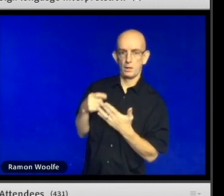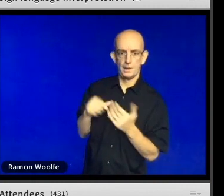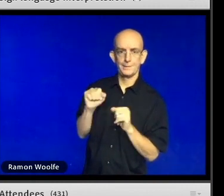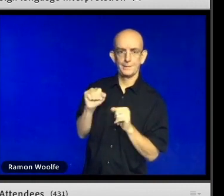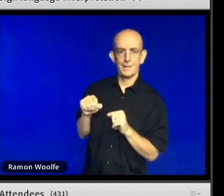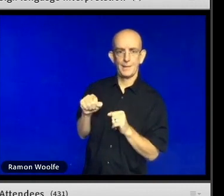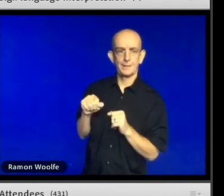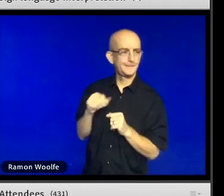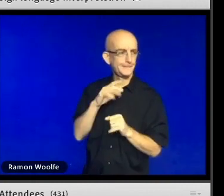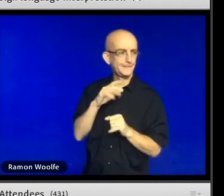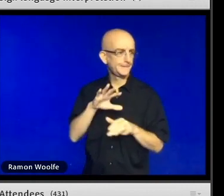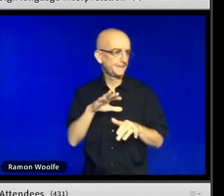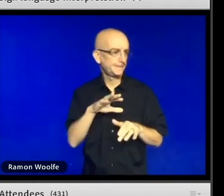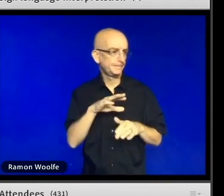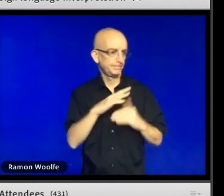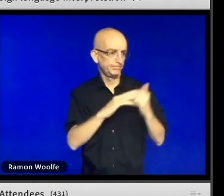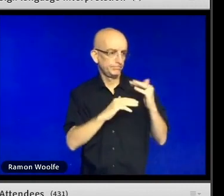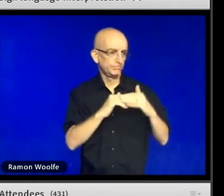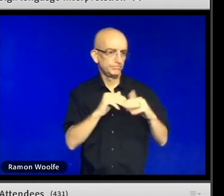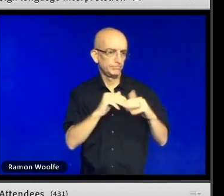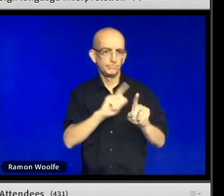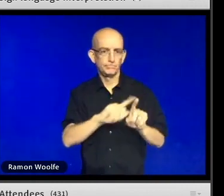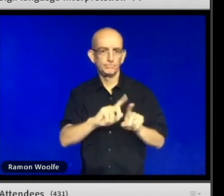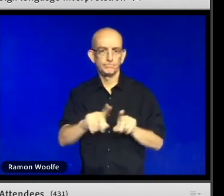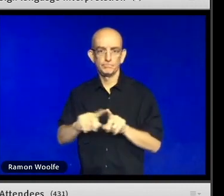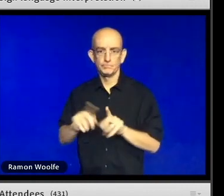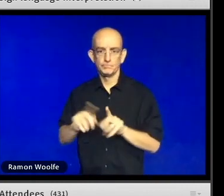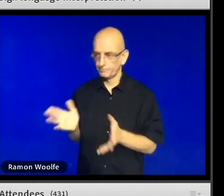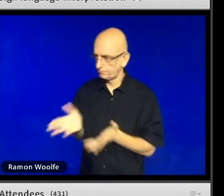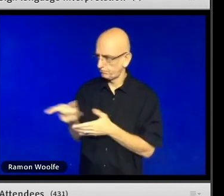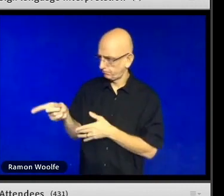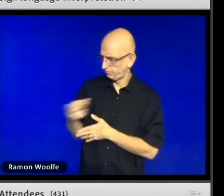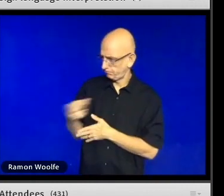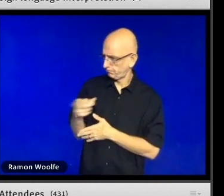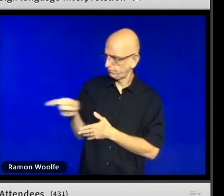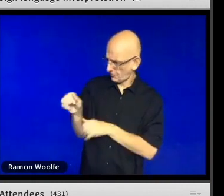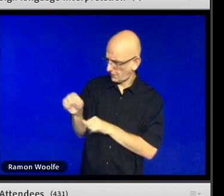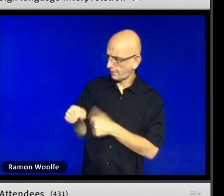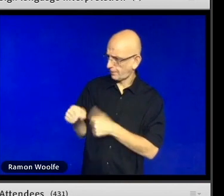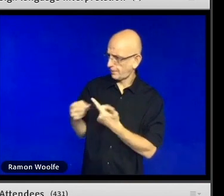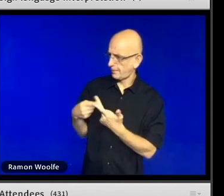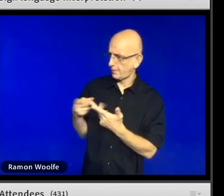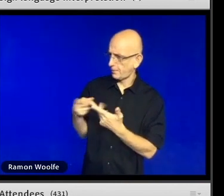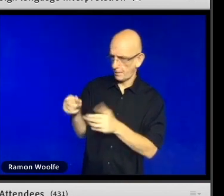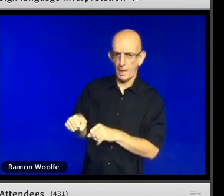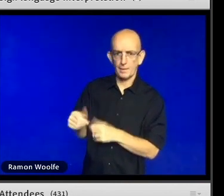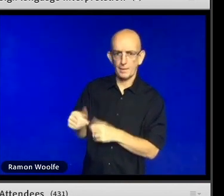sure you can do anything and perhaps that's another thing you need to look at and see